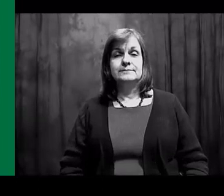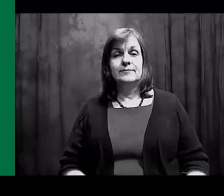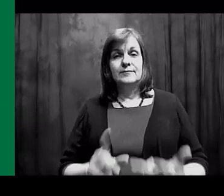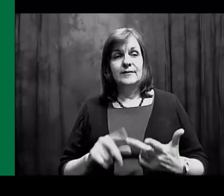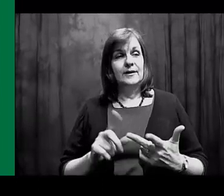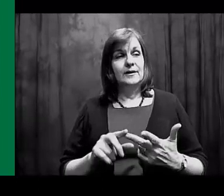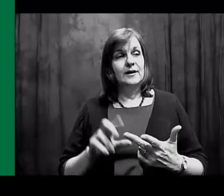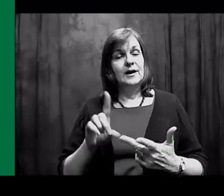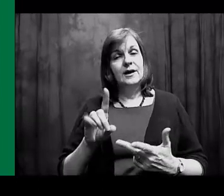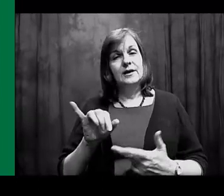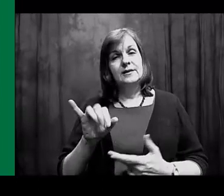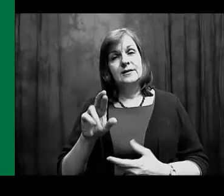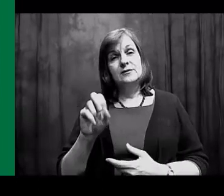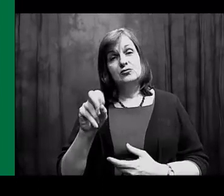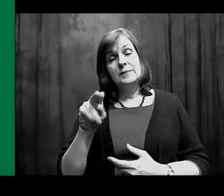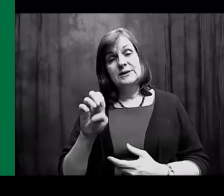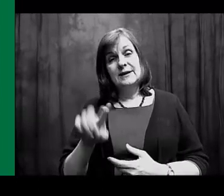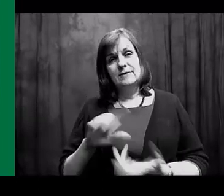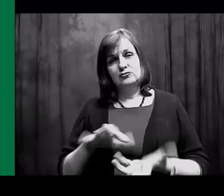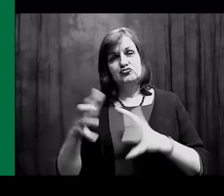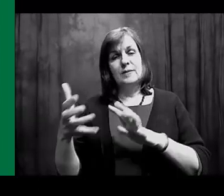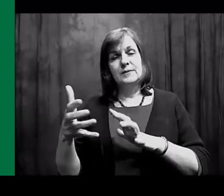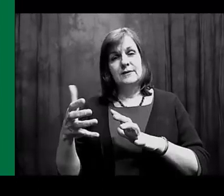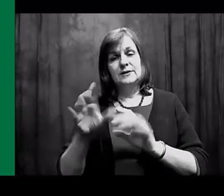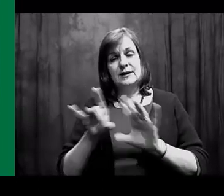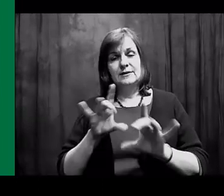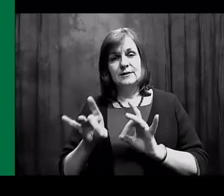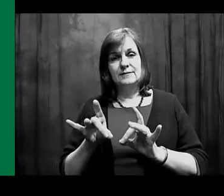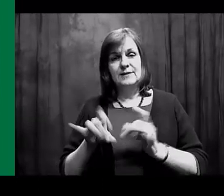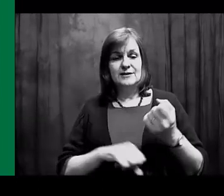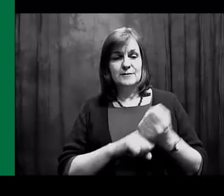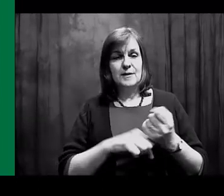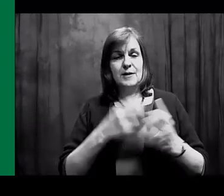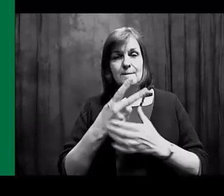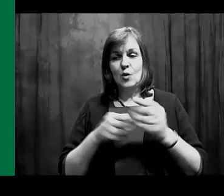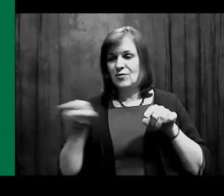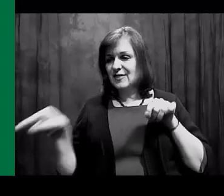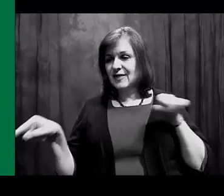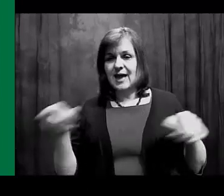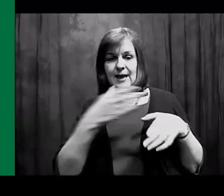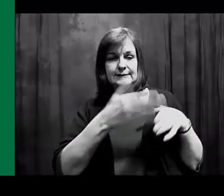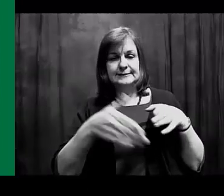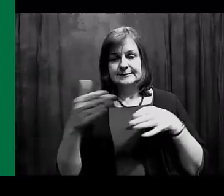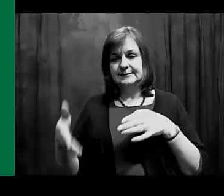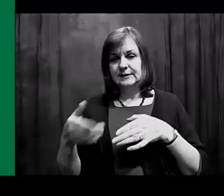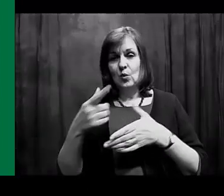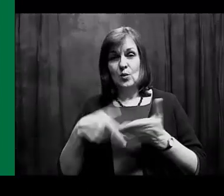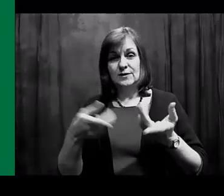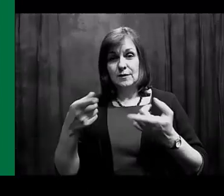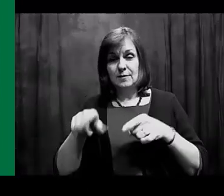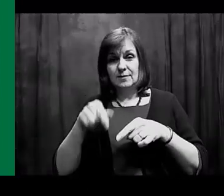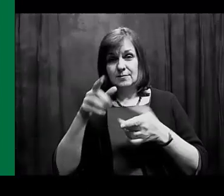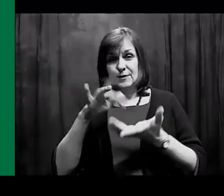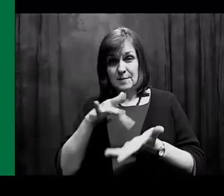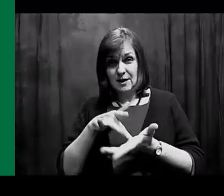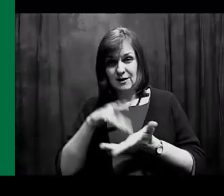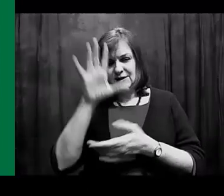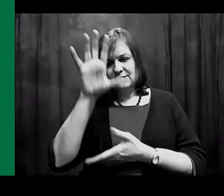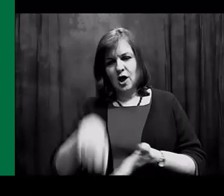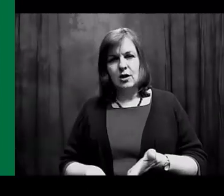disruptive selection on the other hand essentially favors both extremes and so everybody in the middle is gone why??